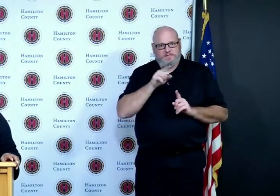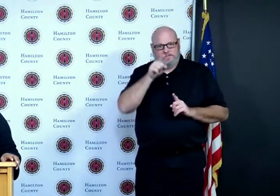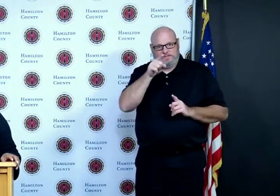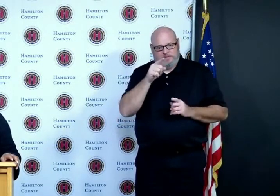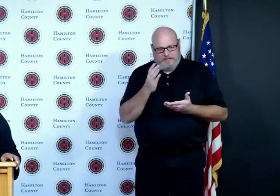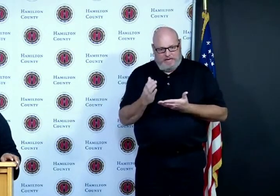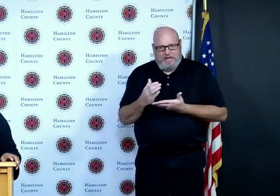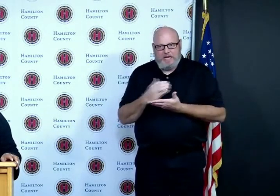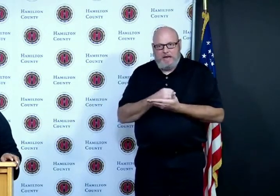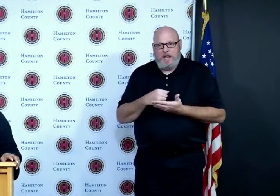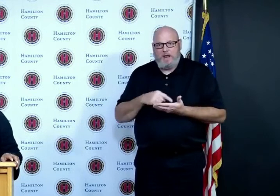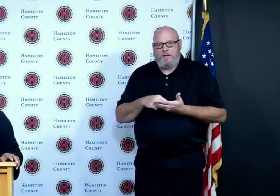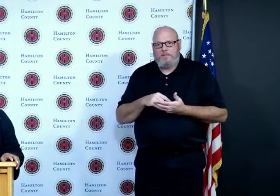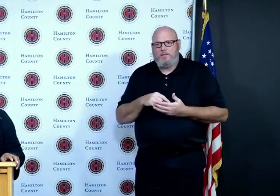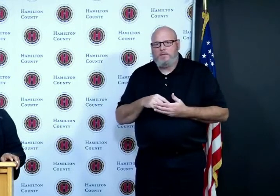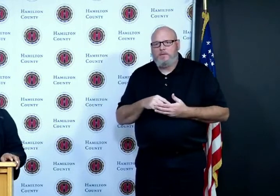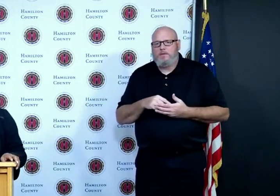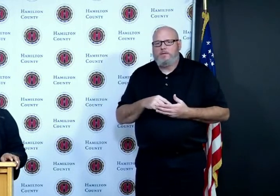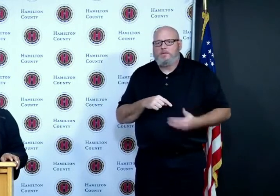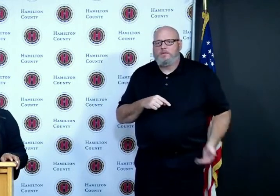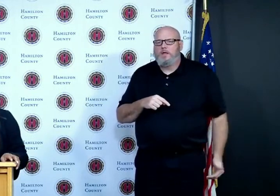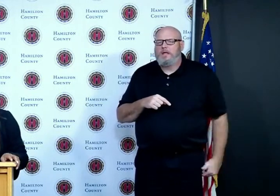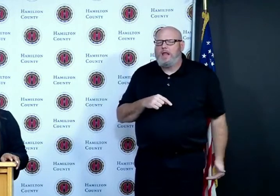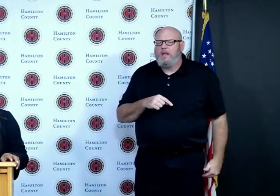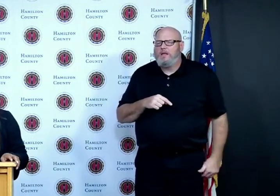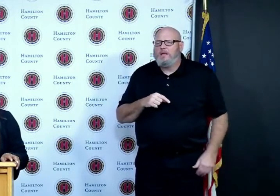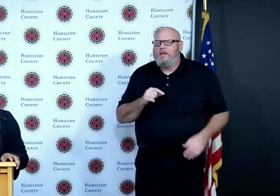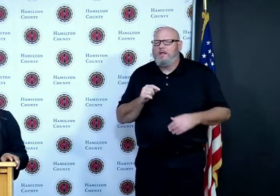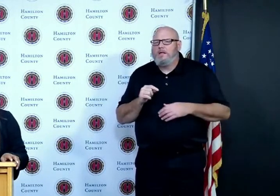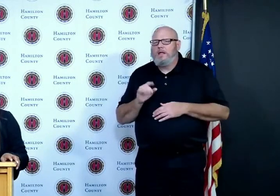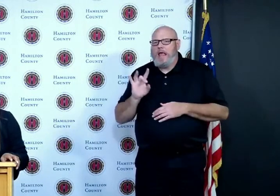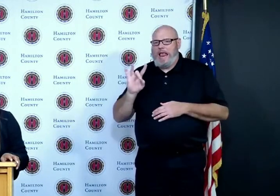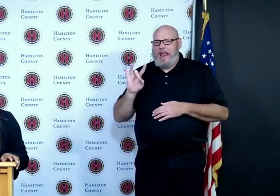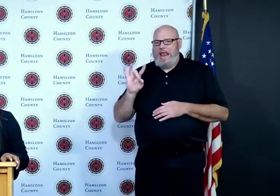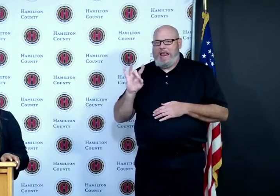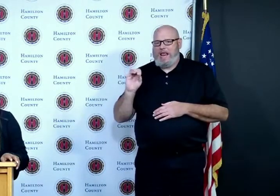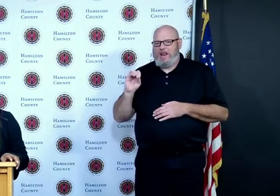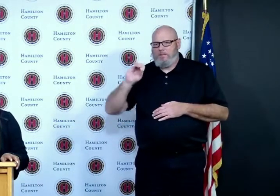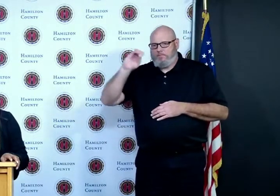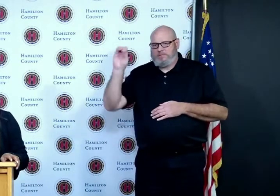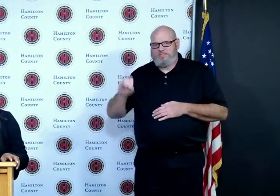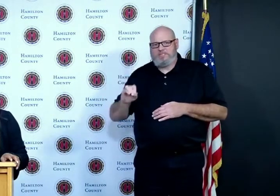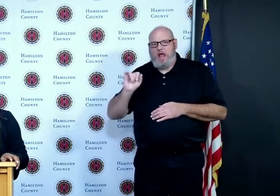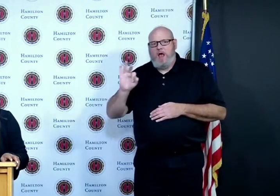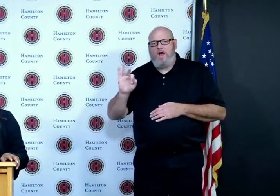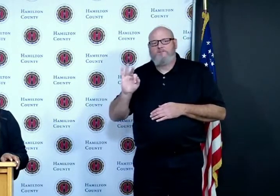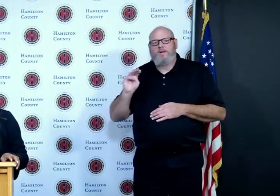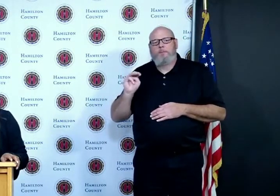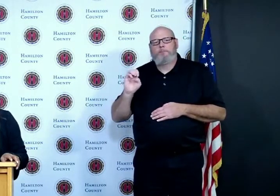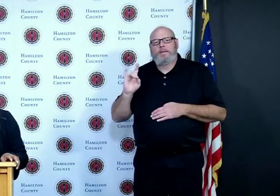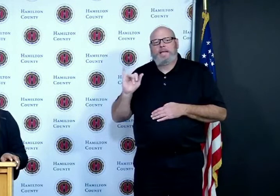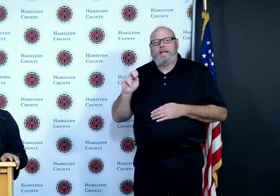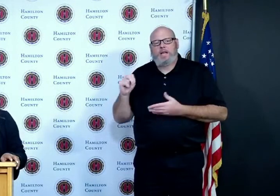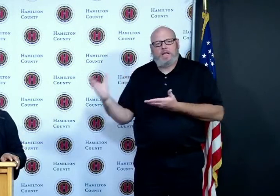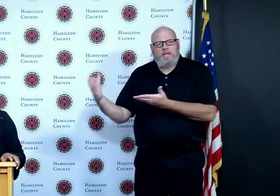income and so the city and cia also have allocations that we are actively coordinating